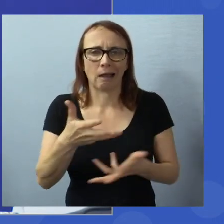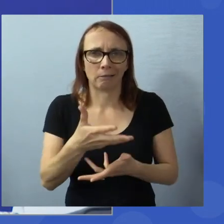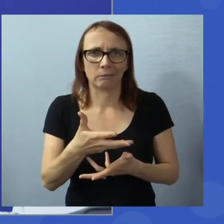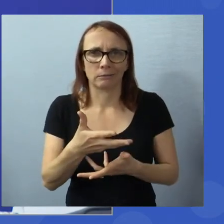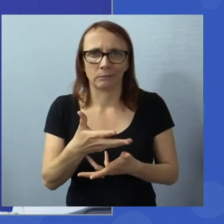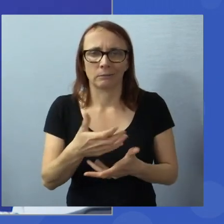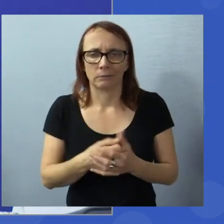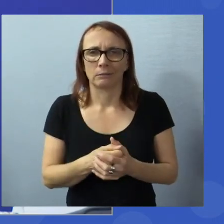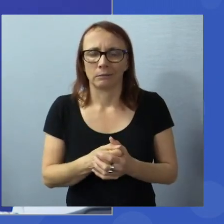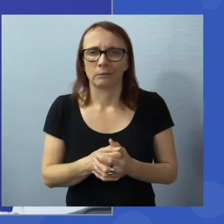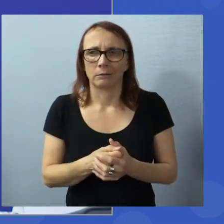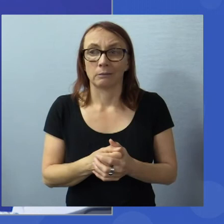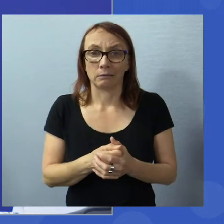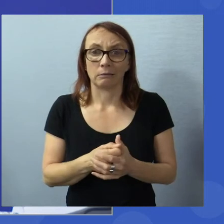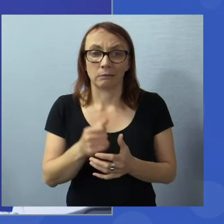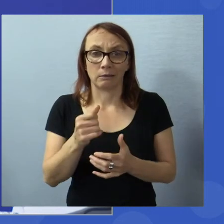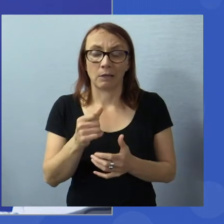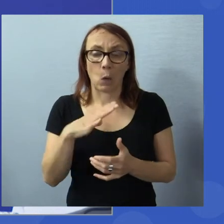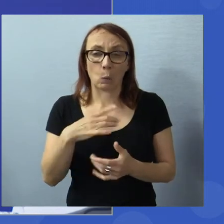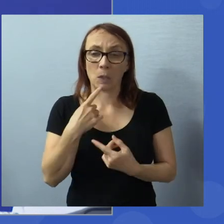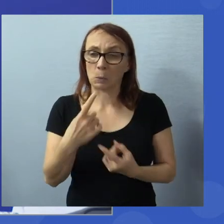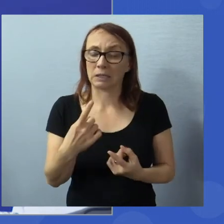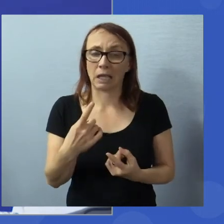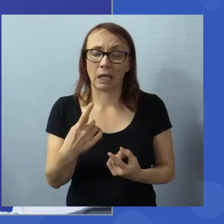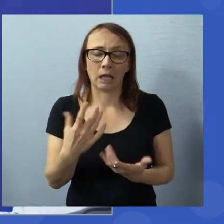there for discussion but I would just like to say we felt that this